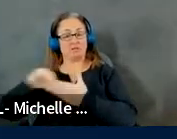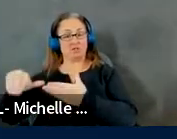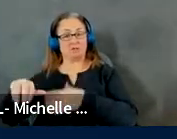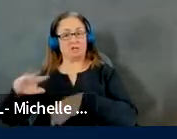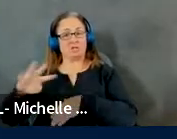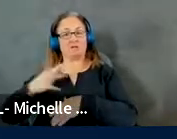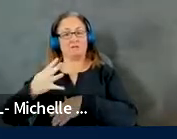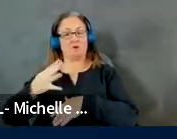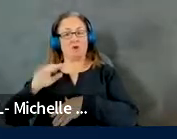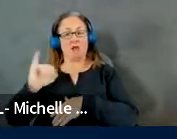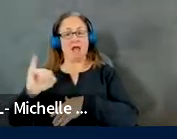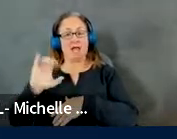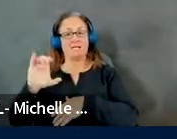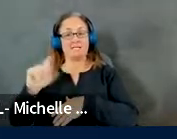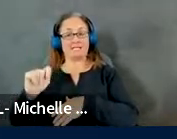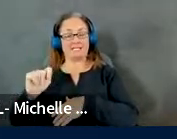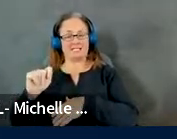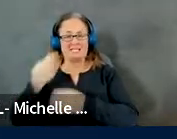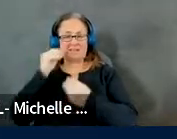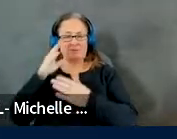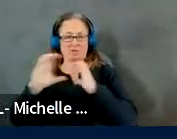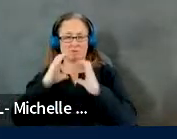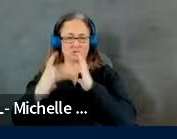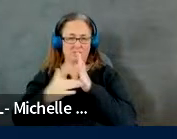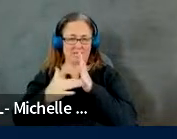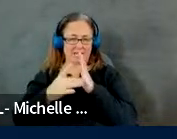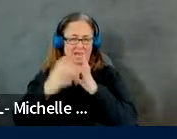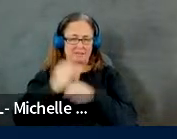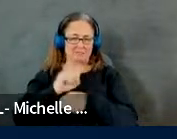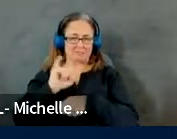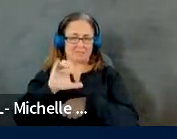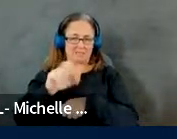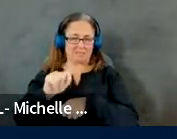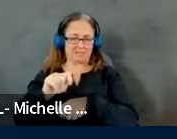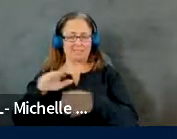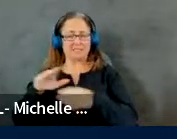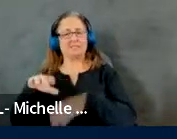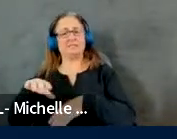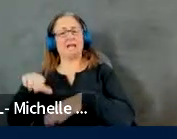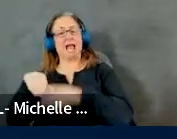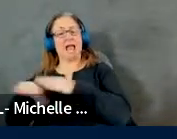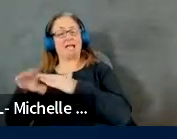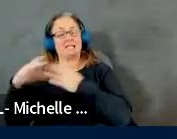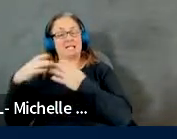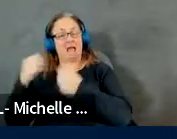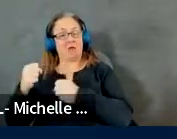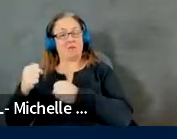ICT, Information Communication Technology, access to healthcare, transportation, and